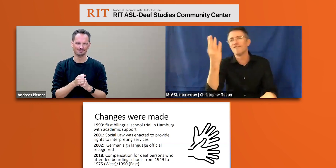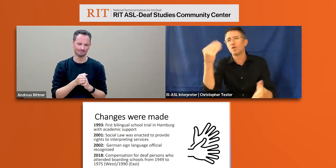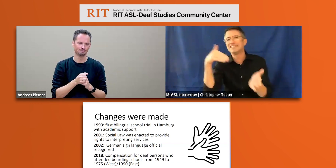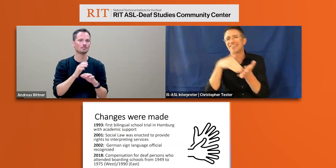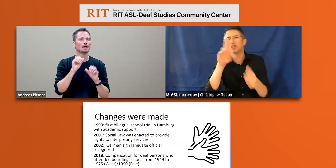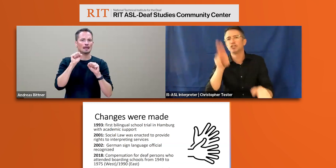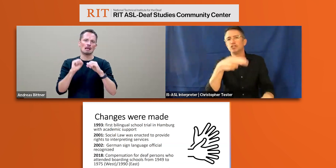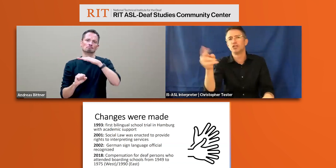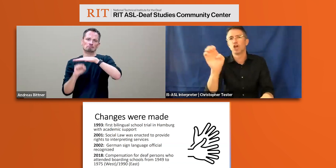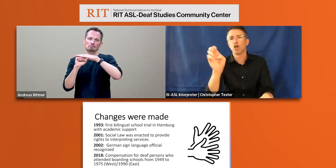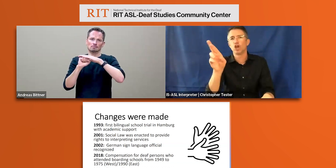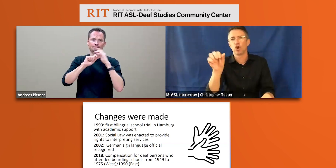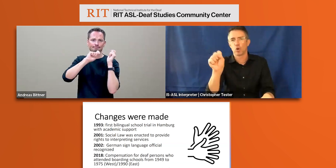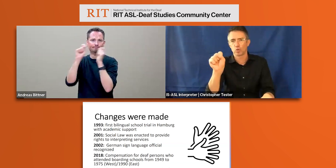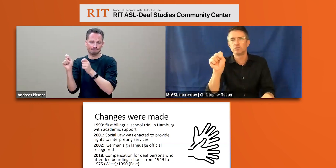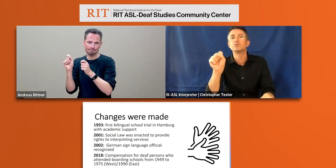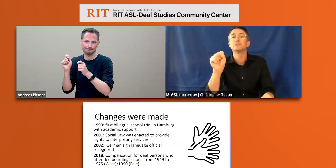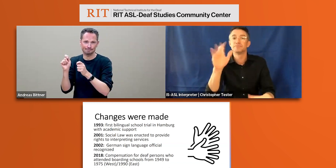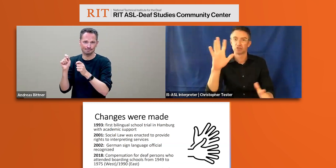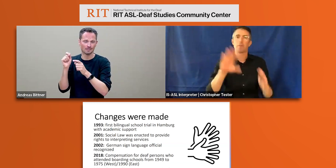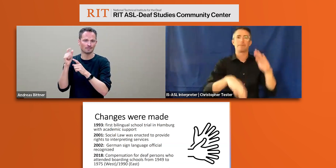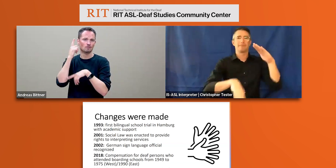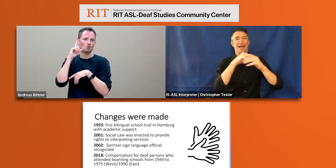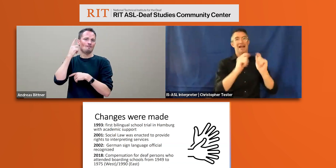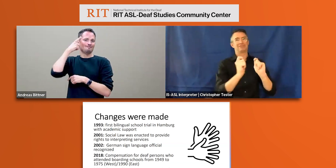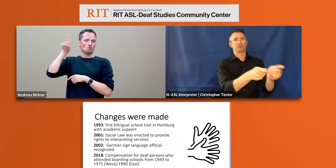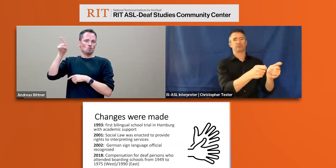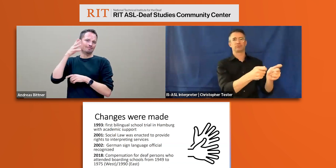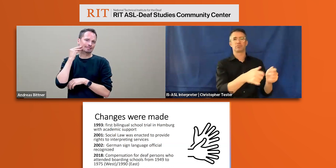so, equal to about $15,000 US.